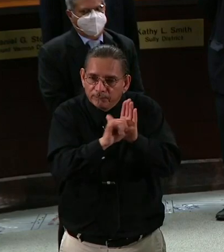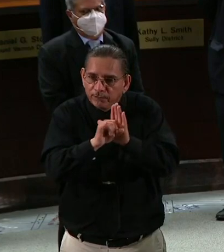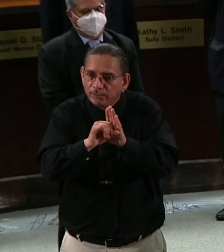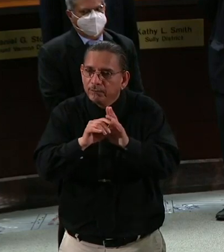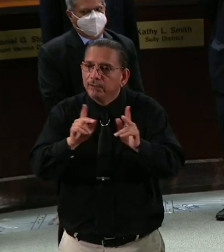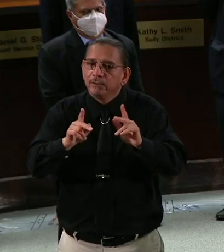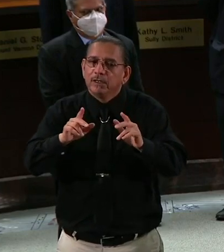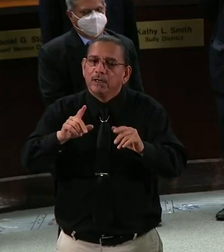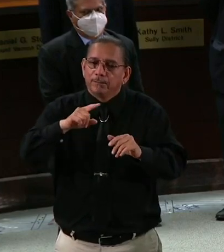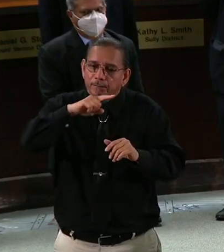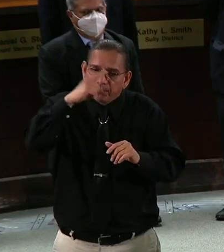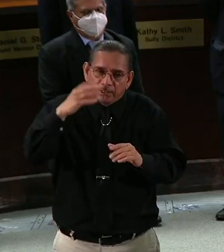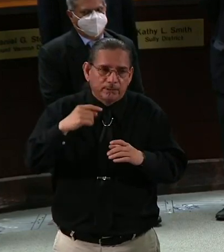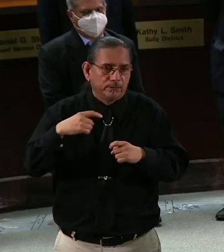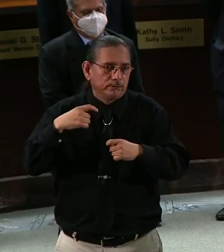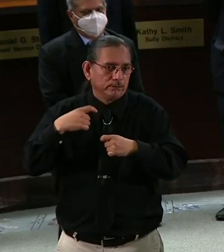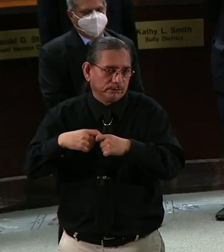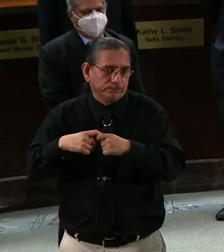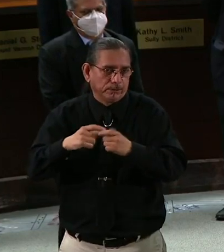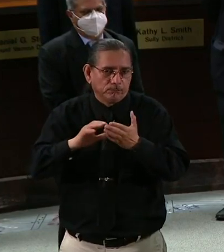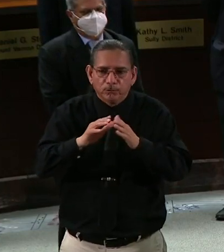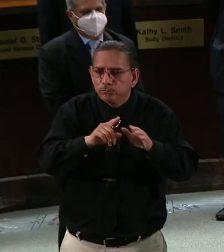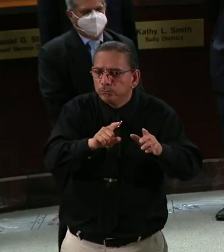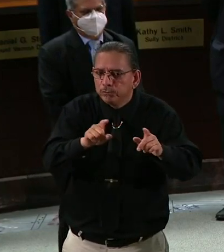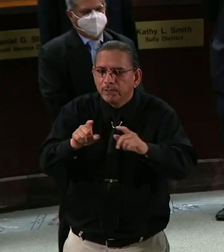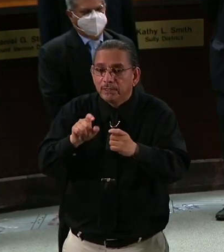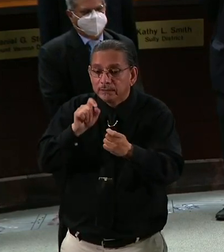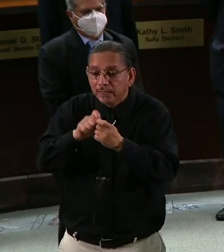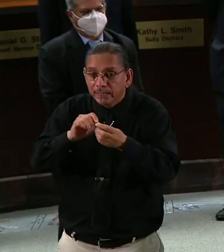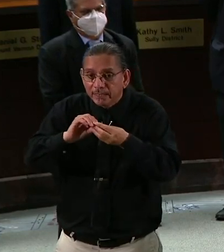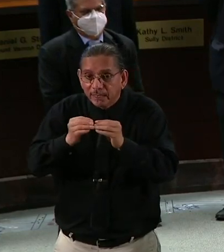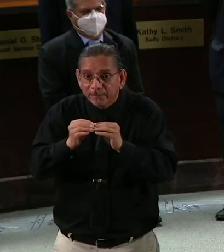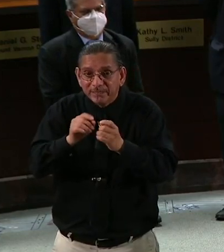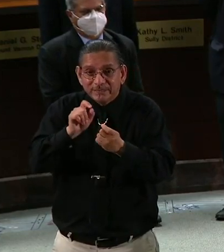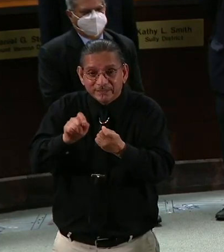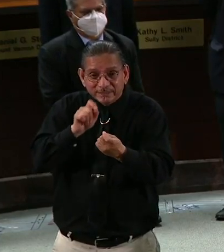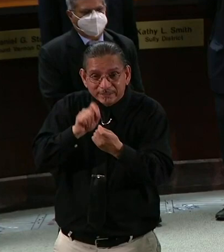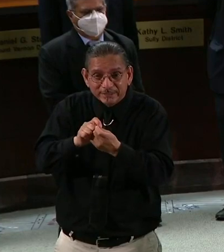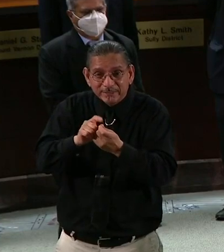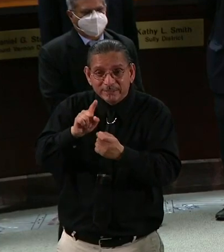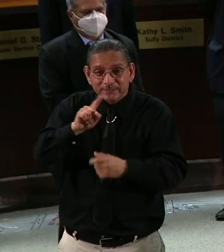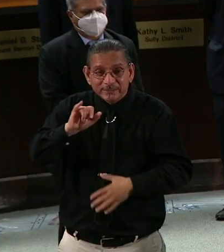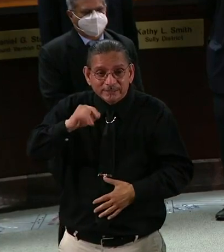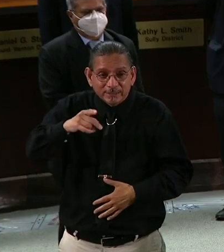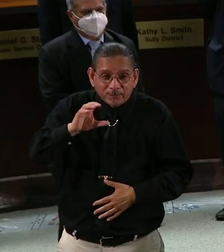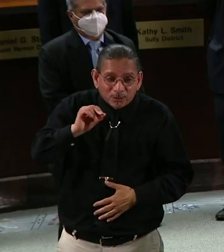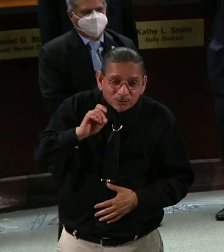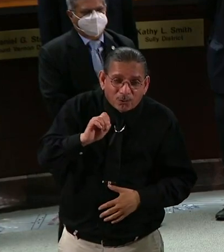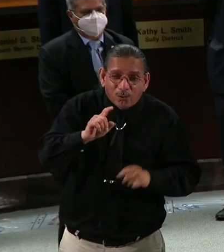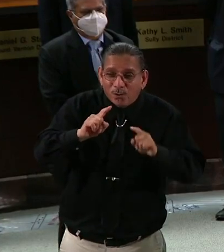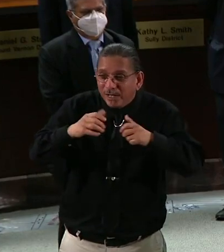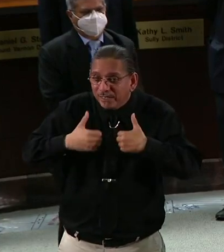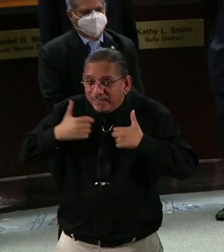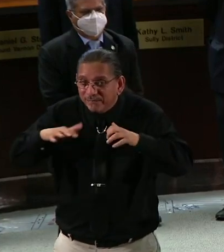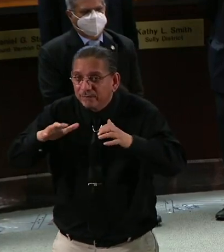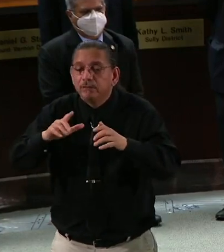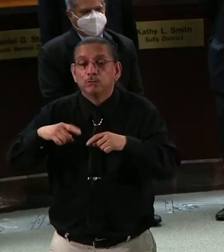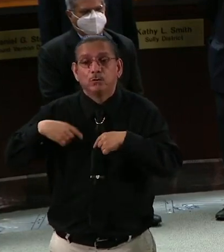IN THE AFRICAN AMERICAN AND LATINO- POPULATION A DEMOGRAPHIC DOWN TO THE ZIP CODE LEVEL DOWN TO THE